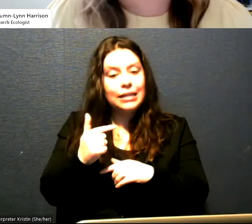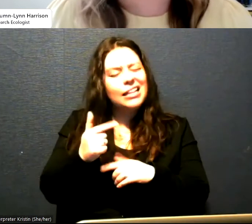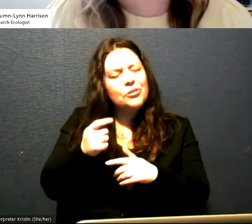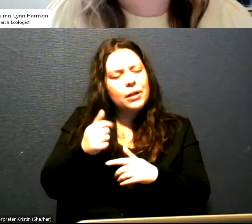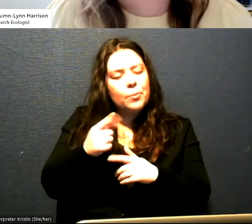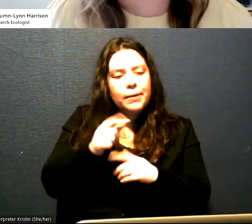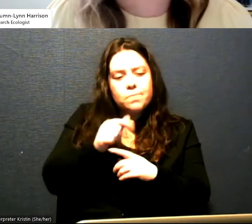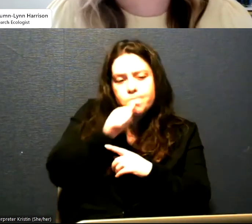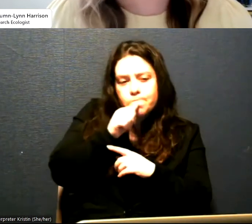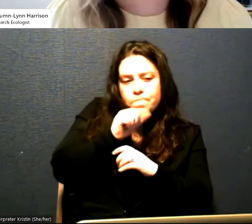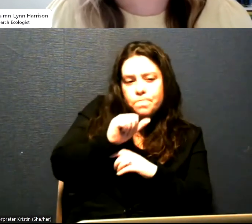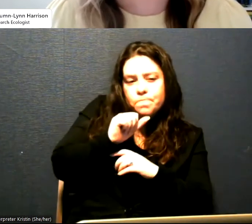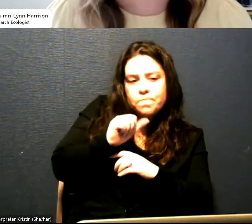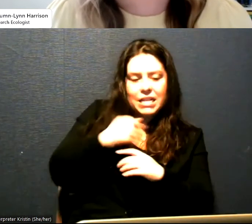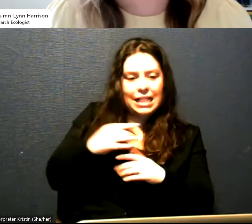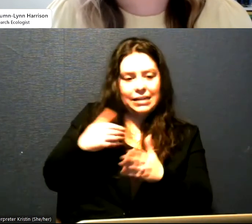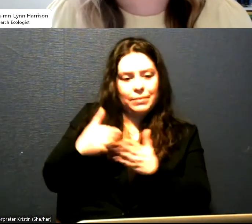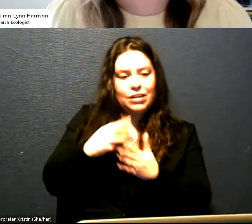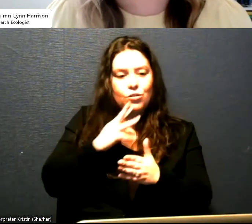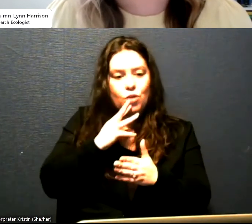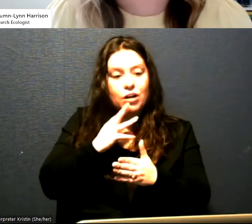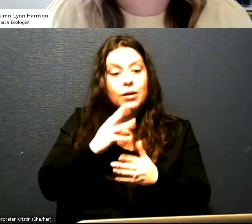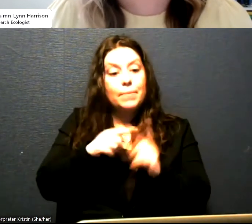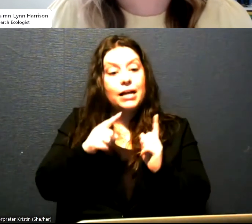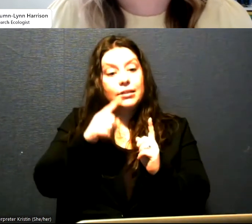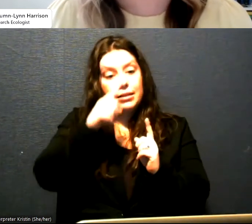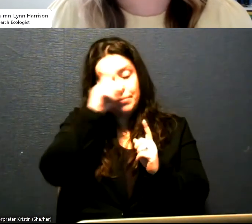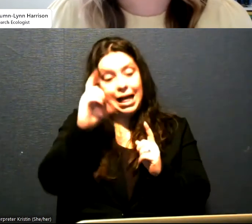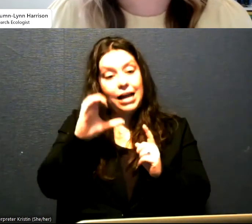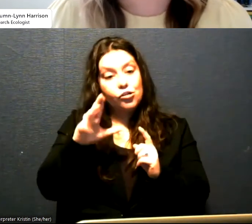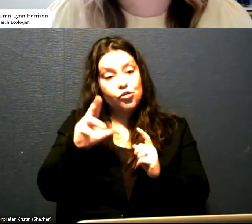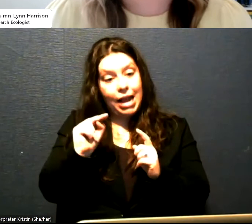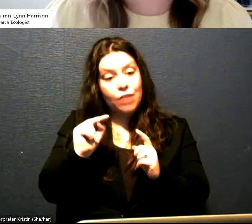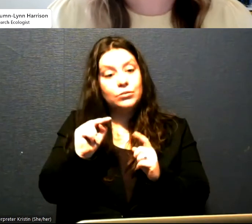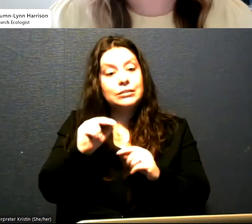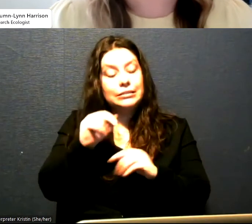at the Zoo so black crown night heron in the DC area would be one to check off, for sure. >>Erika: I love it,